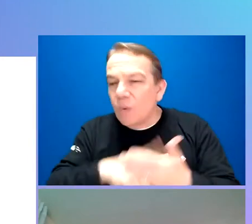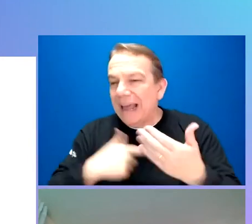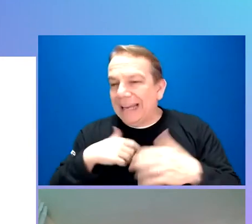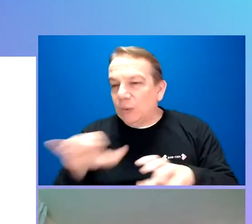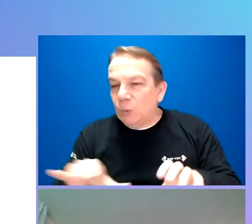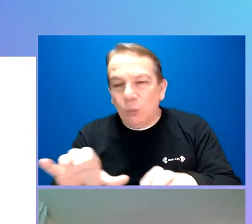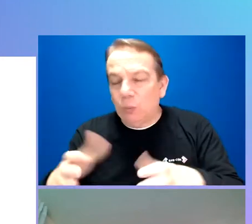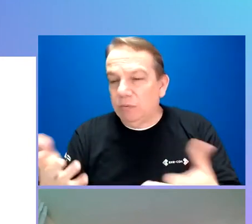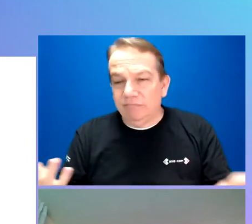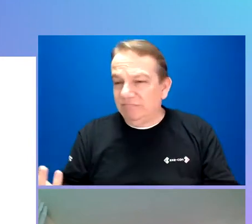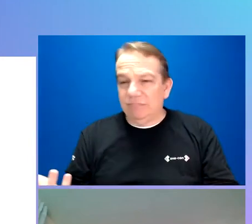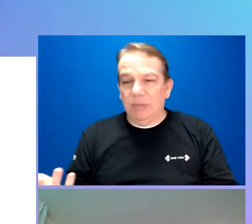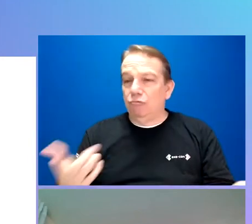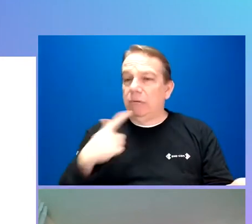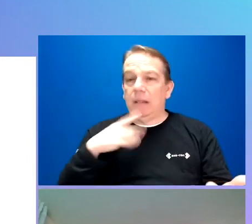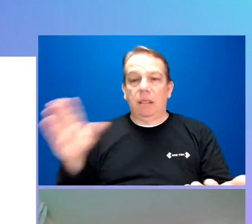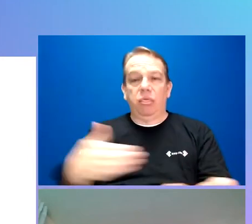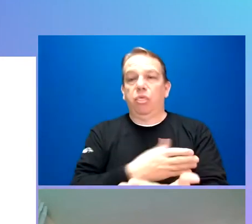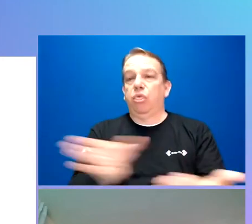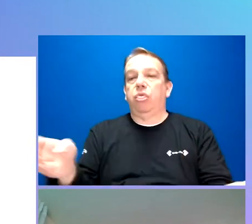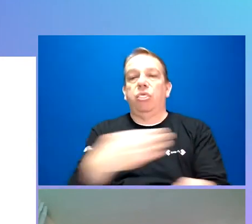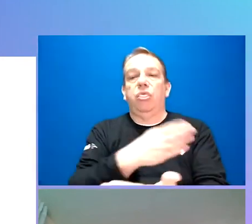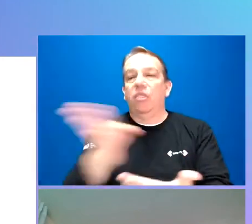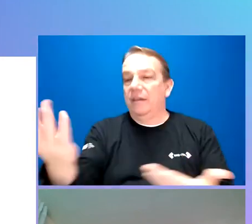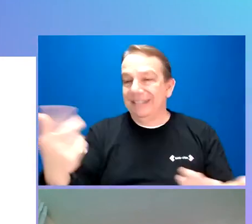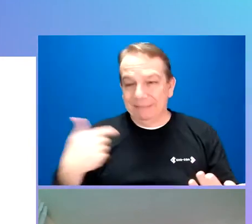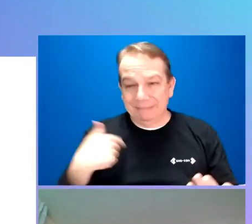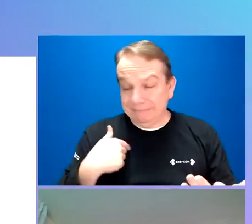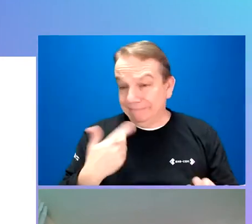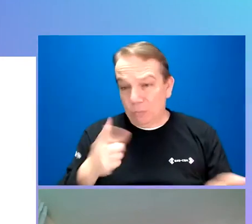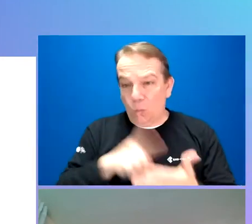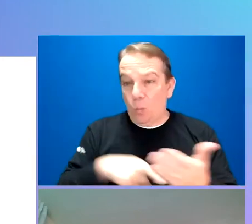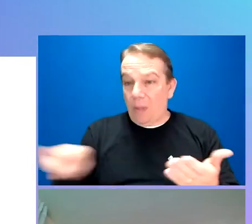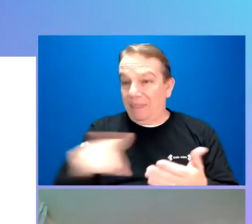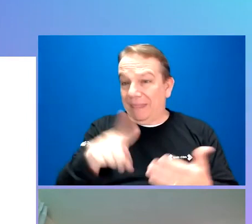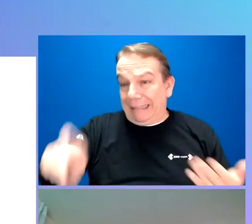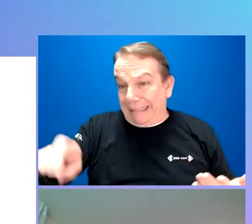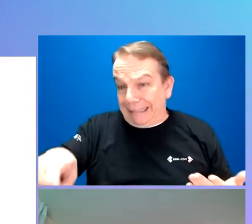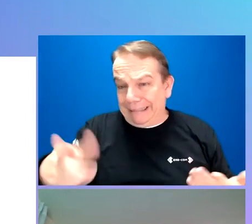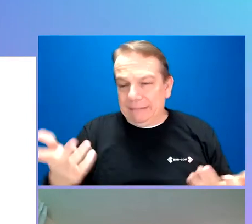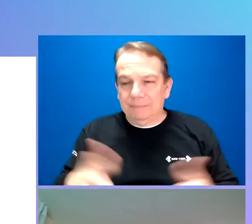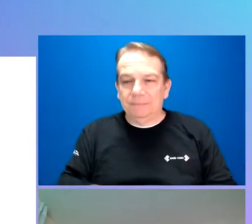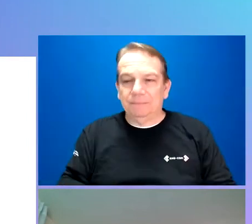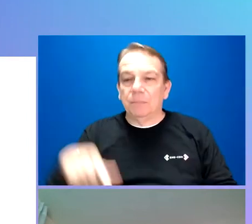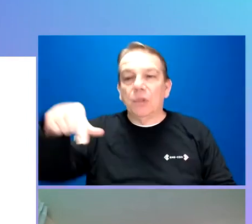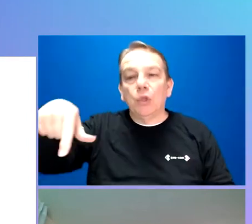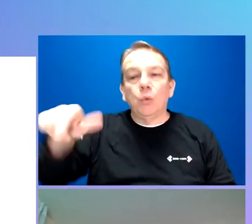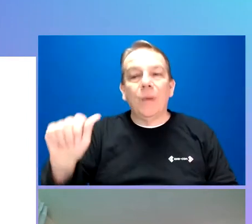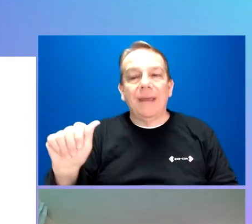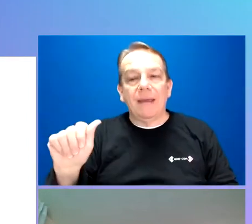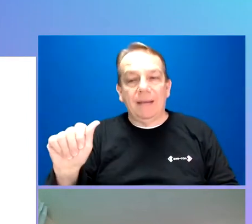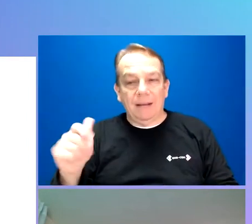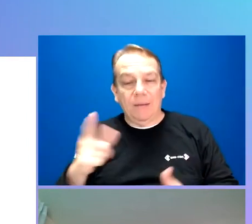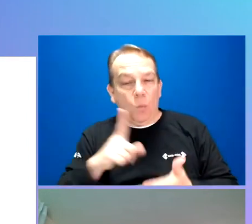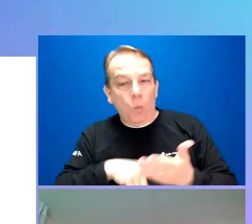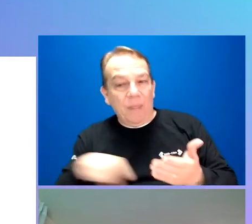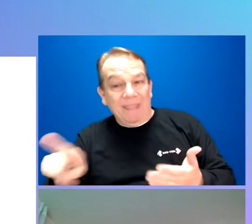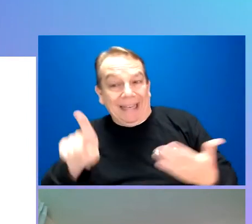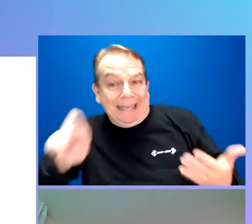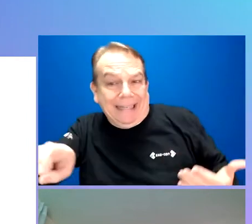developers, what exactly they needed. Um, he was what exactly